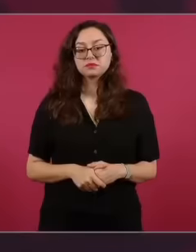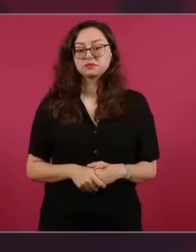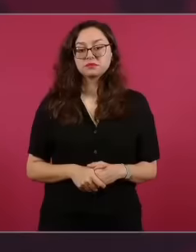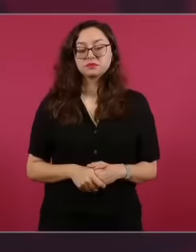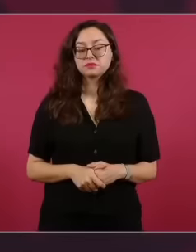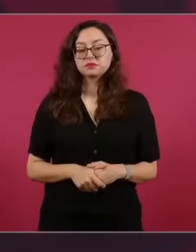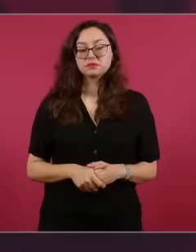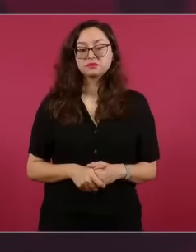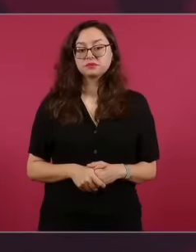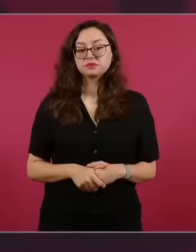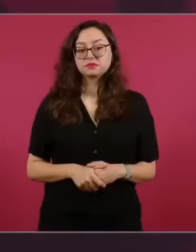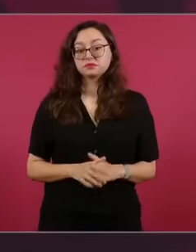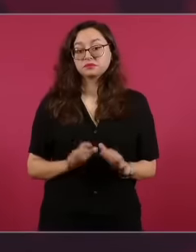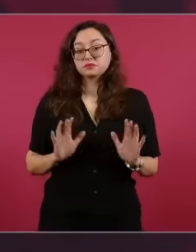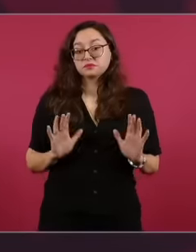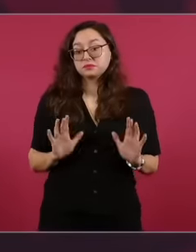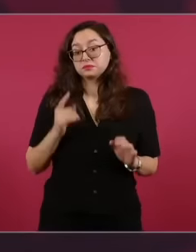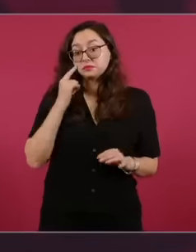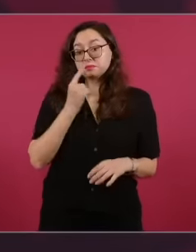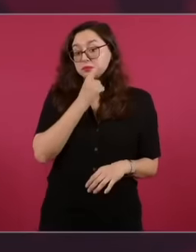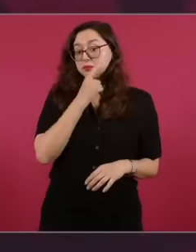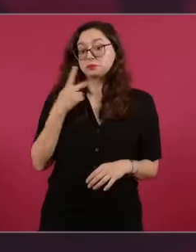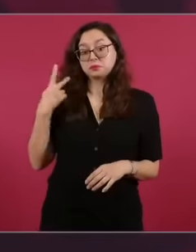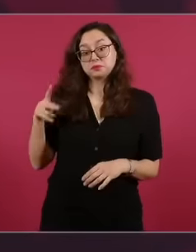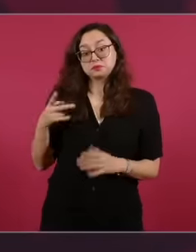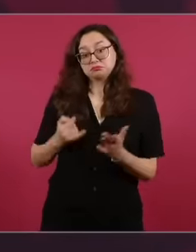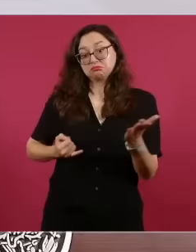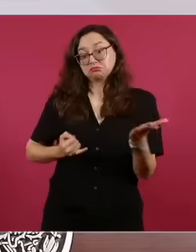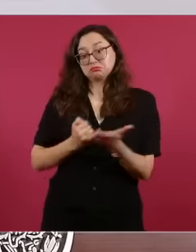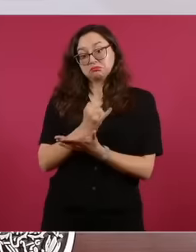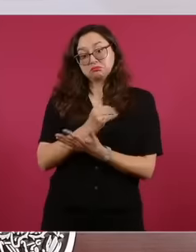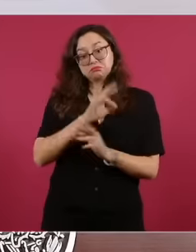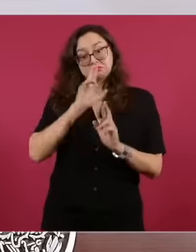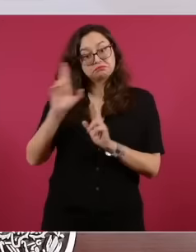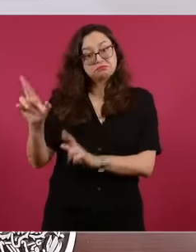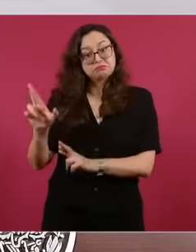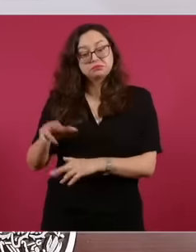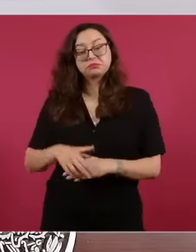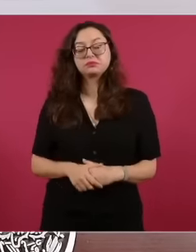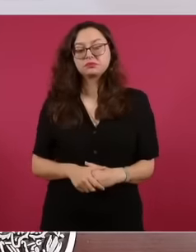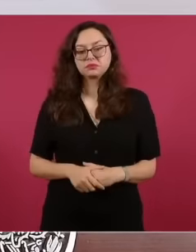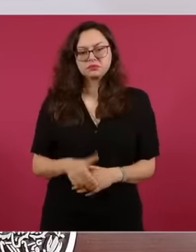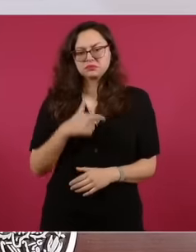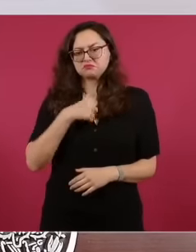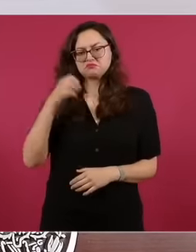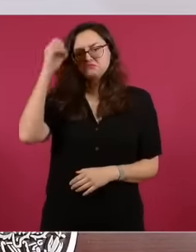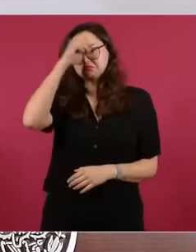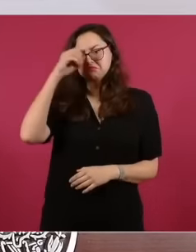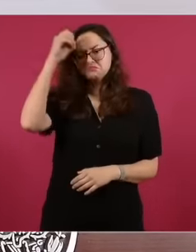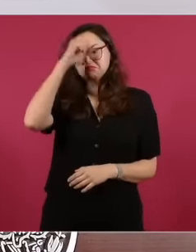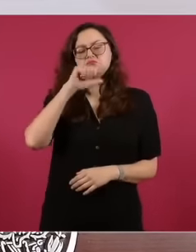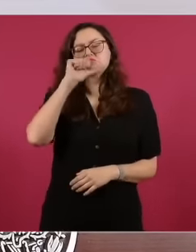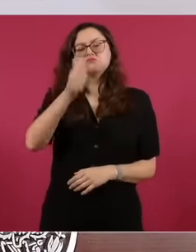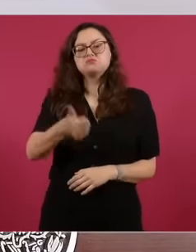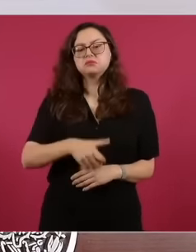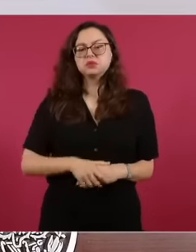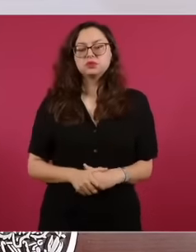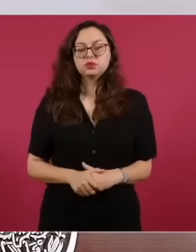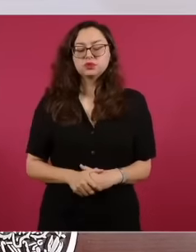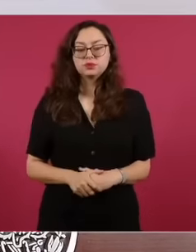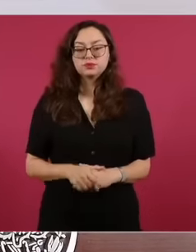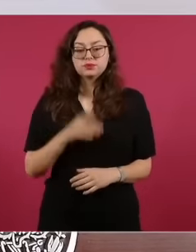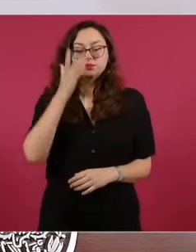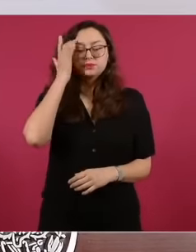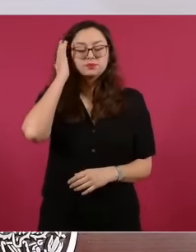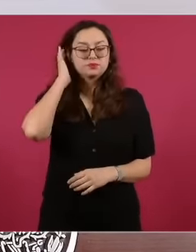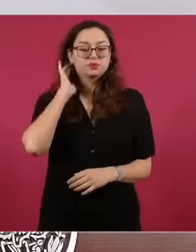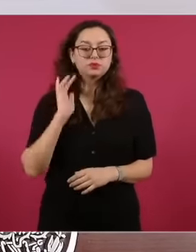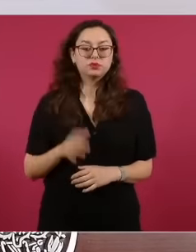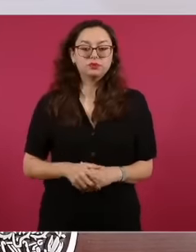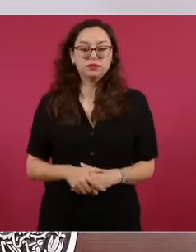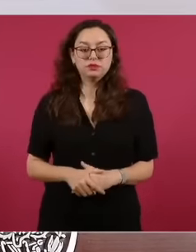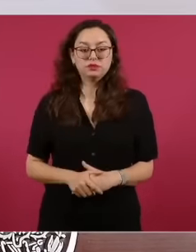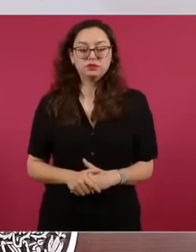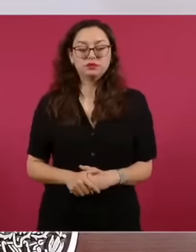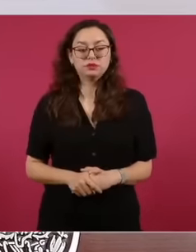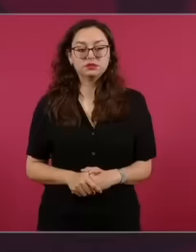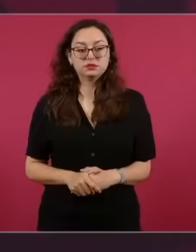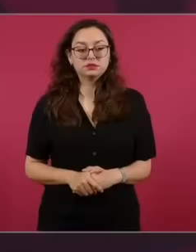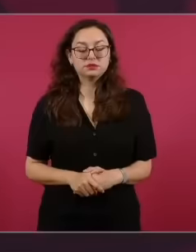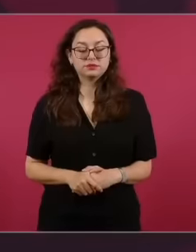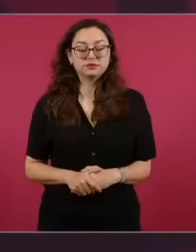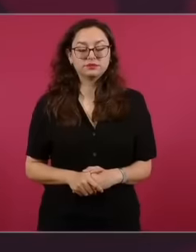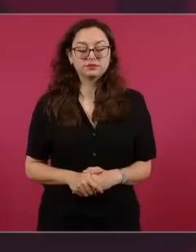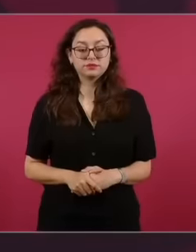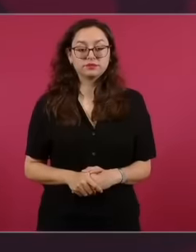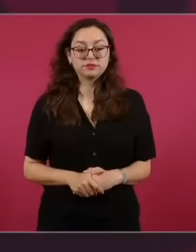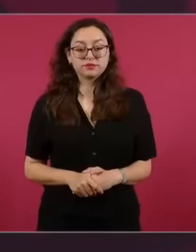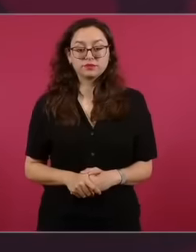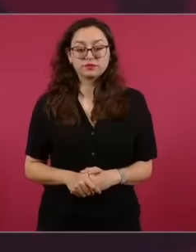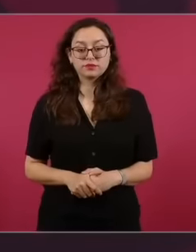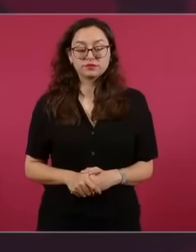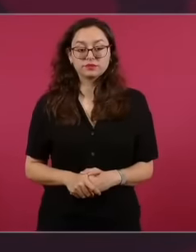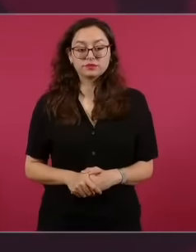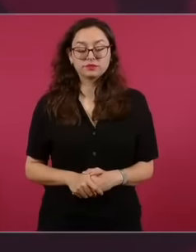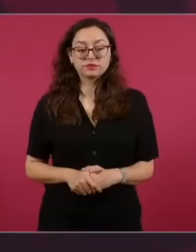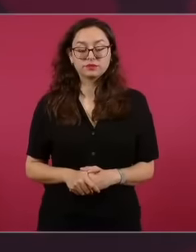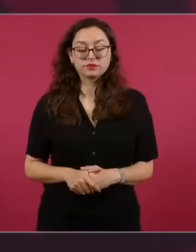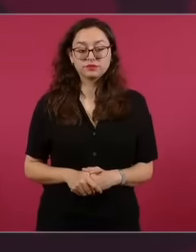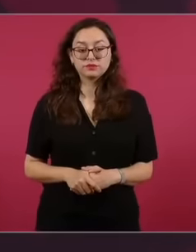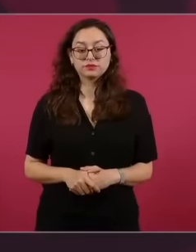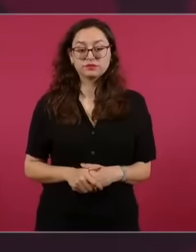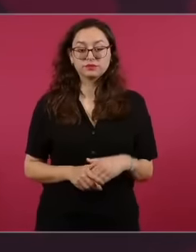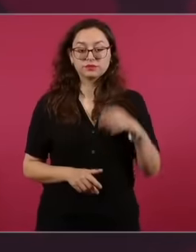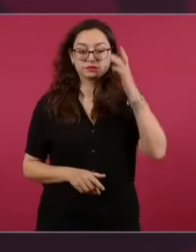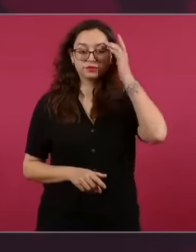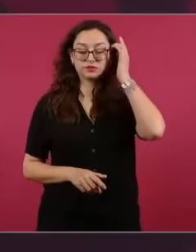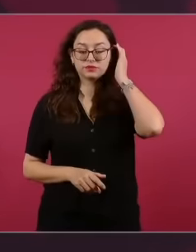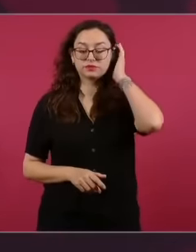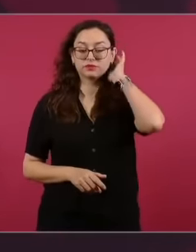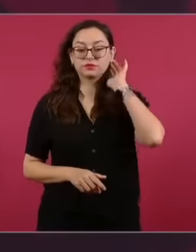decide to solve it, it's not up to us. We are the same as the controversy or complaint